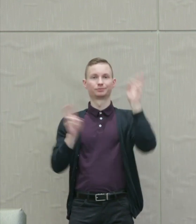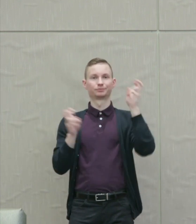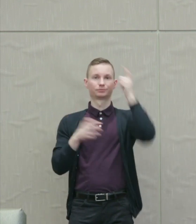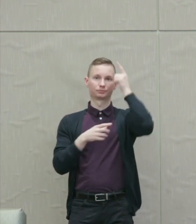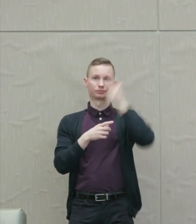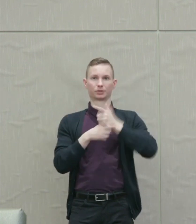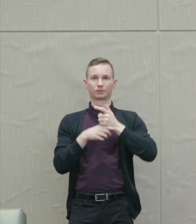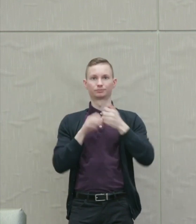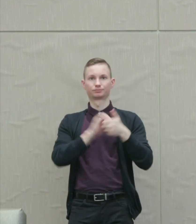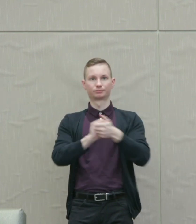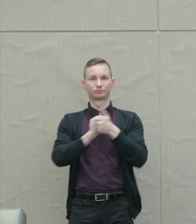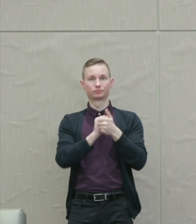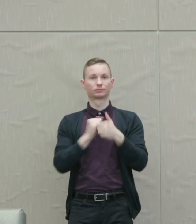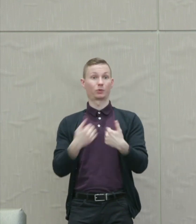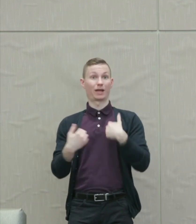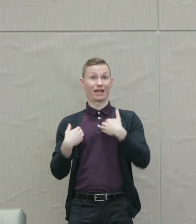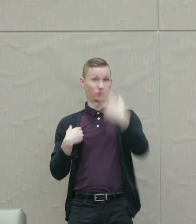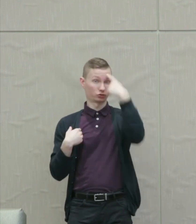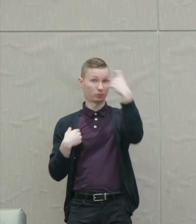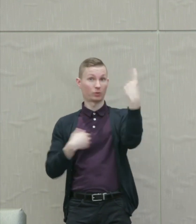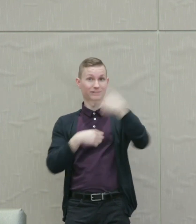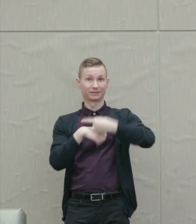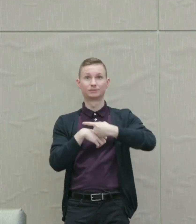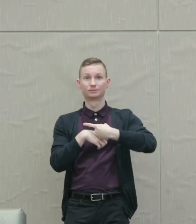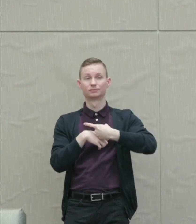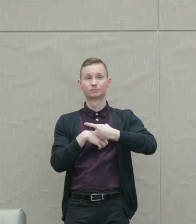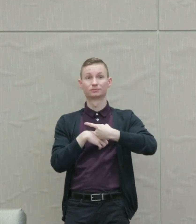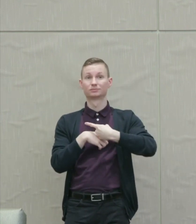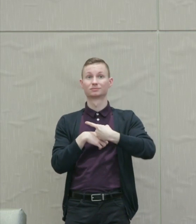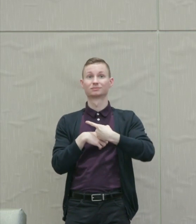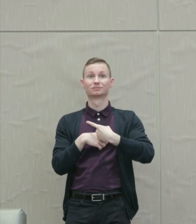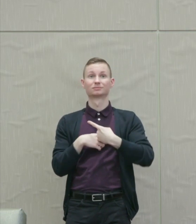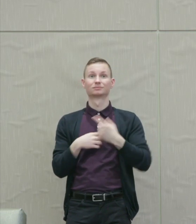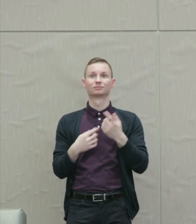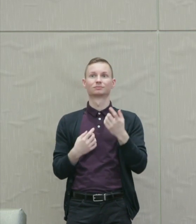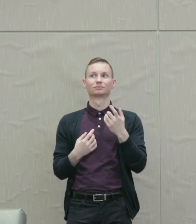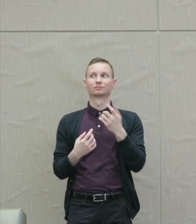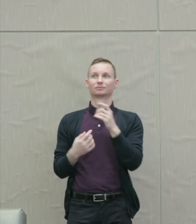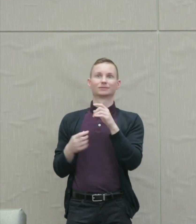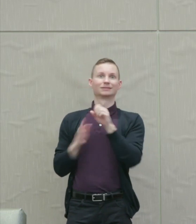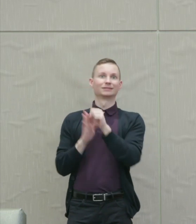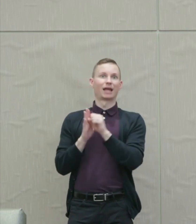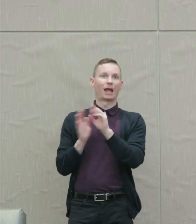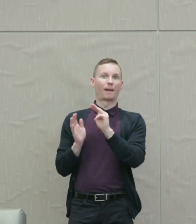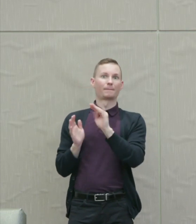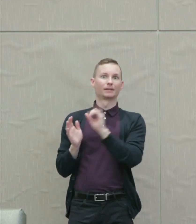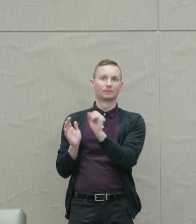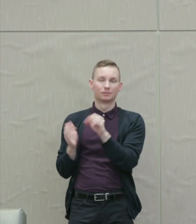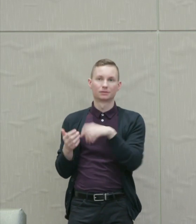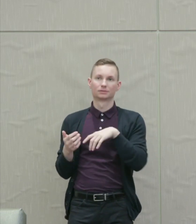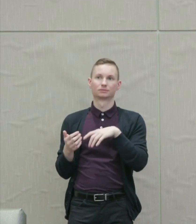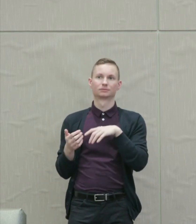I have a dream that one day even the state of Mississippi, a state sweltering with the